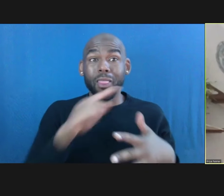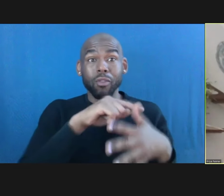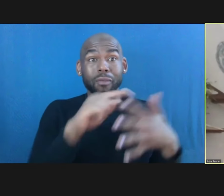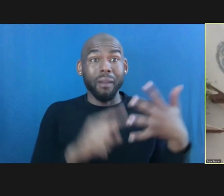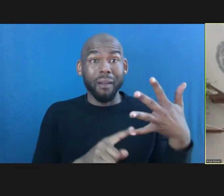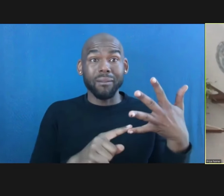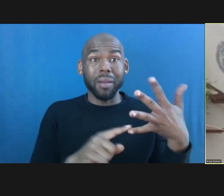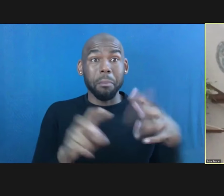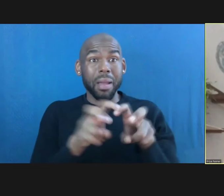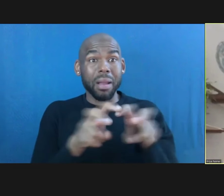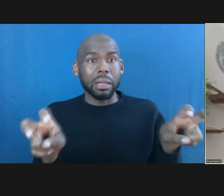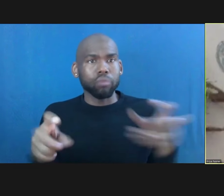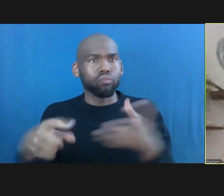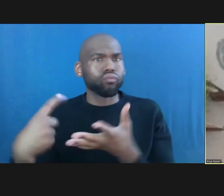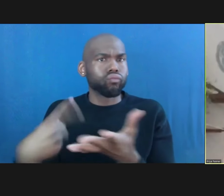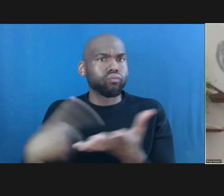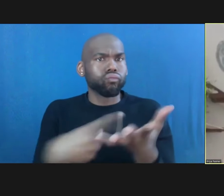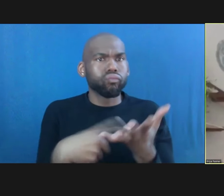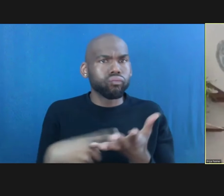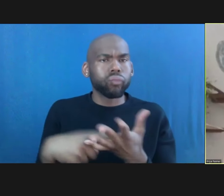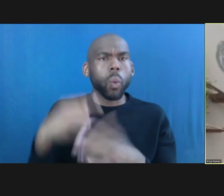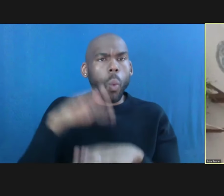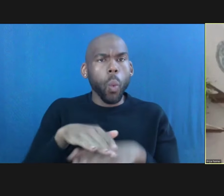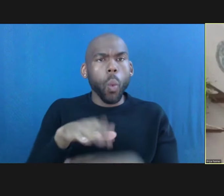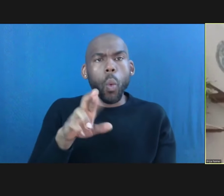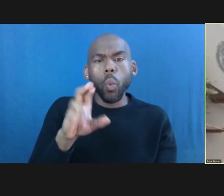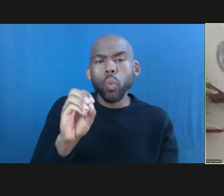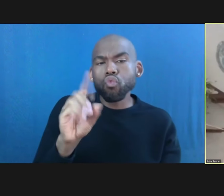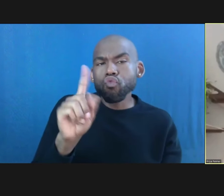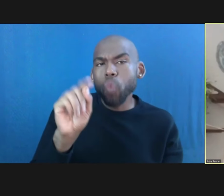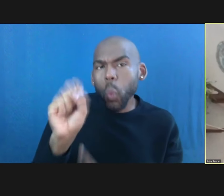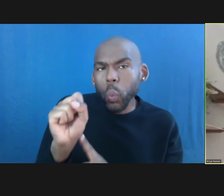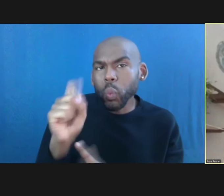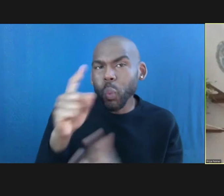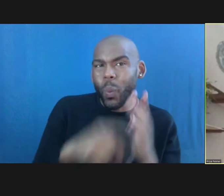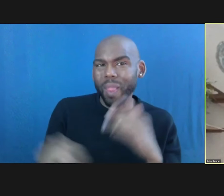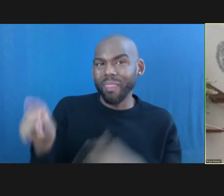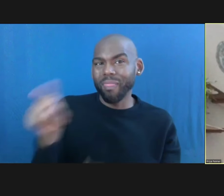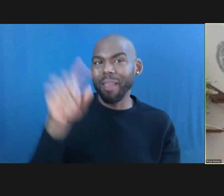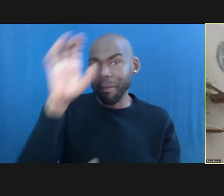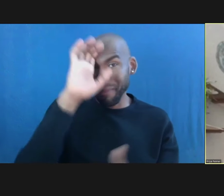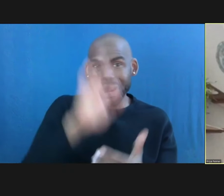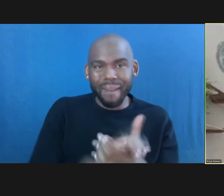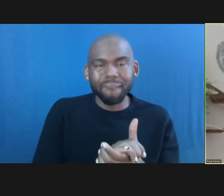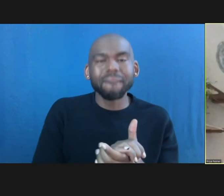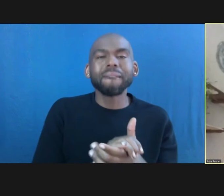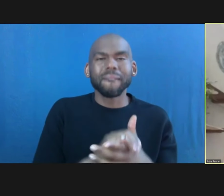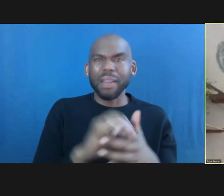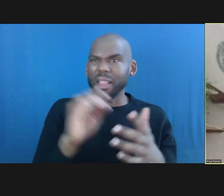had a great discussion on what they believe to be the roots of black disabled folks are